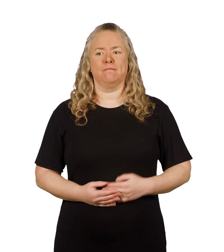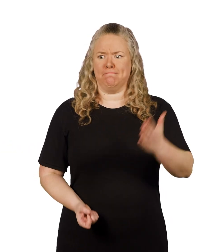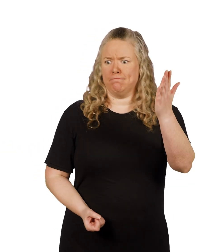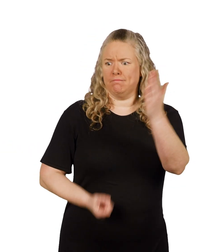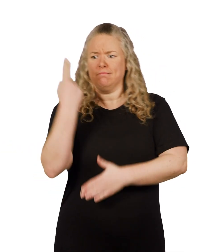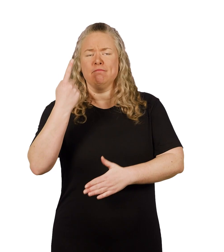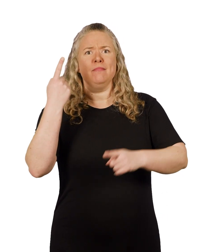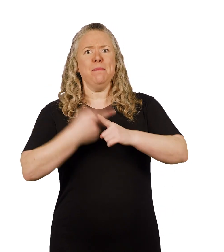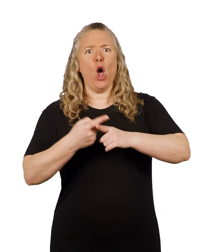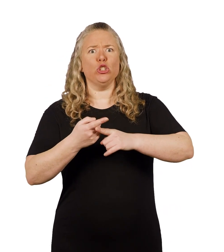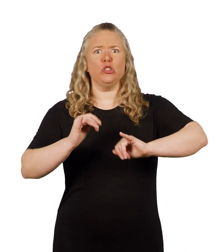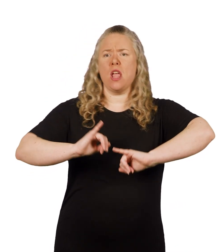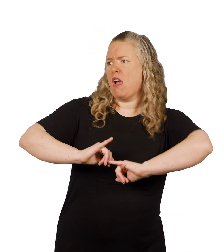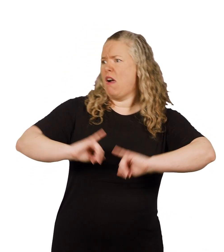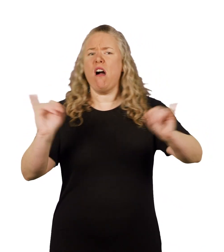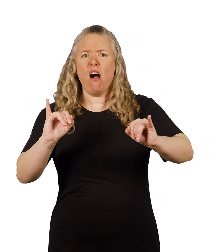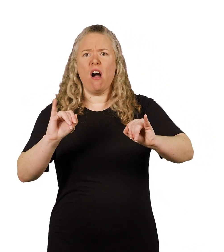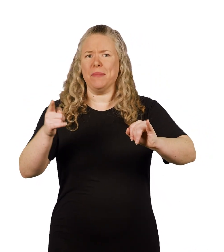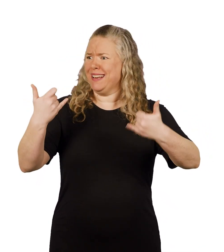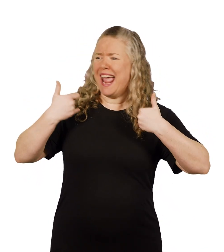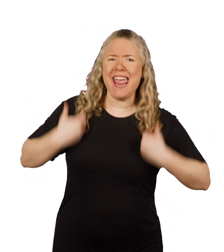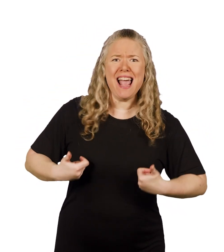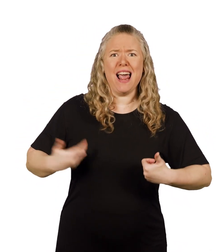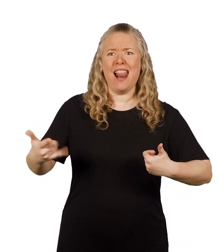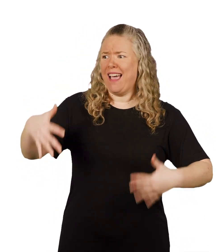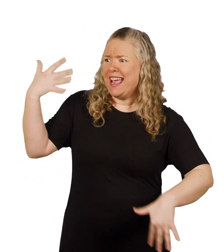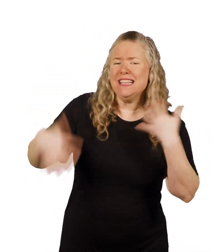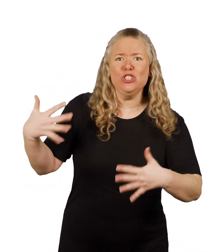You should still call 999 or go to A&E in an emergency